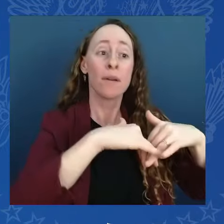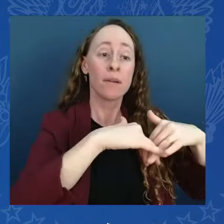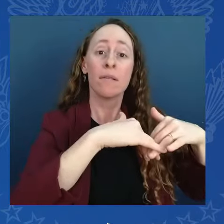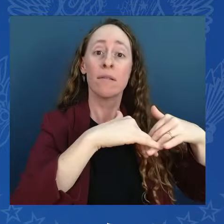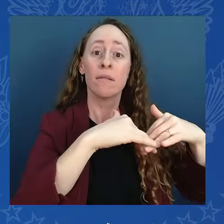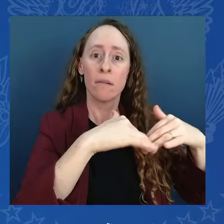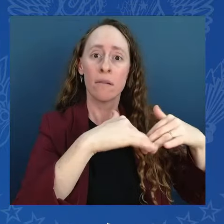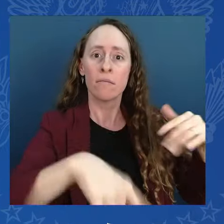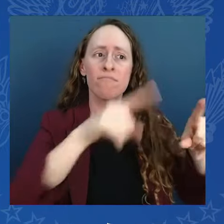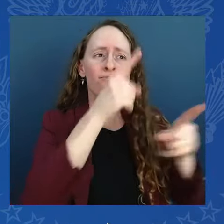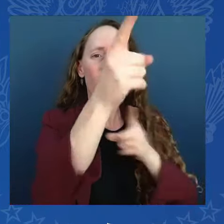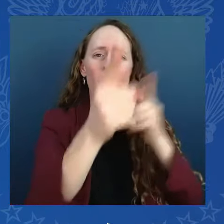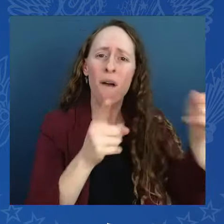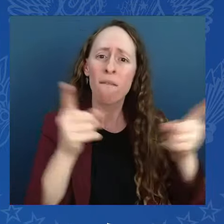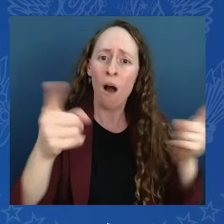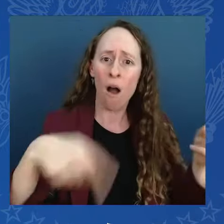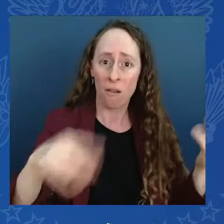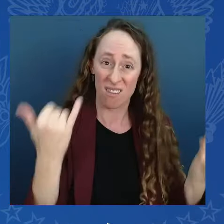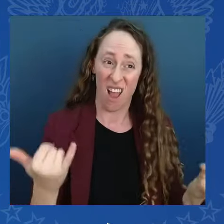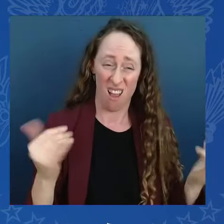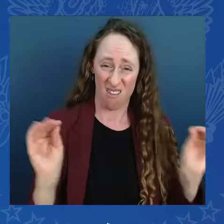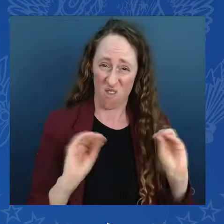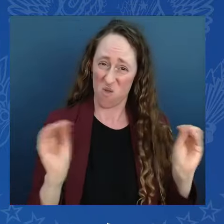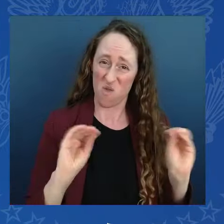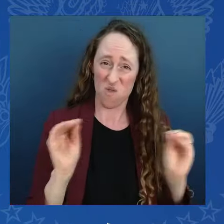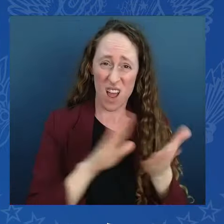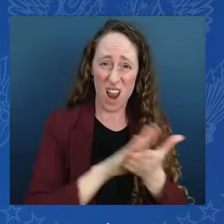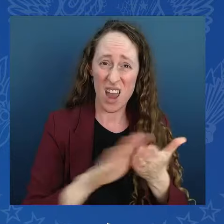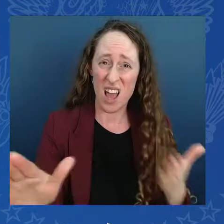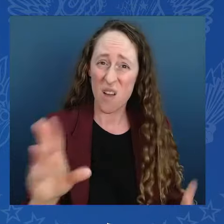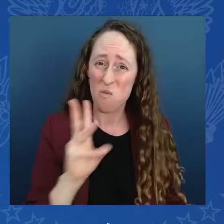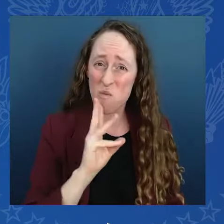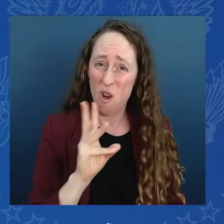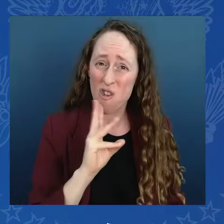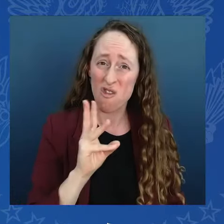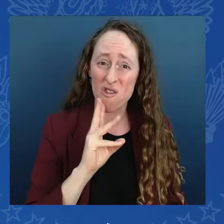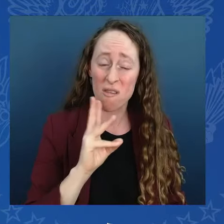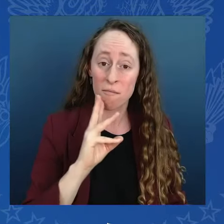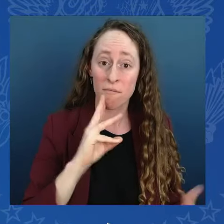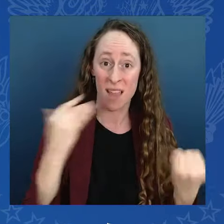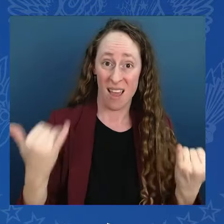Half the population on Tribal lands still lacks clean water. It's outrageous.